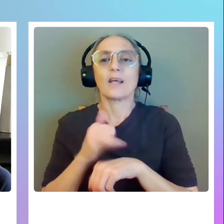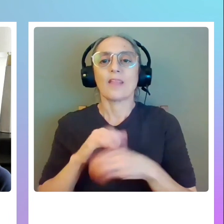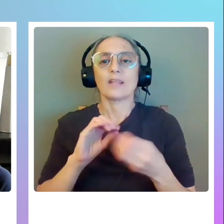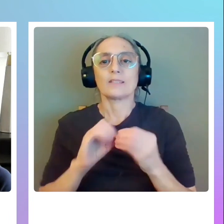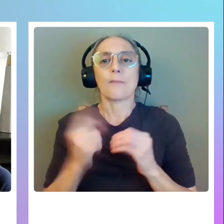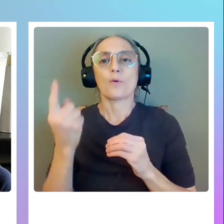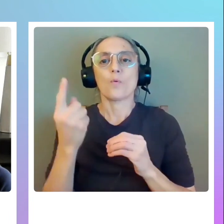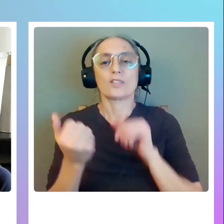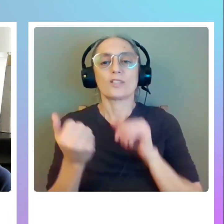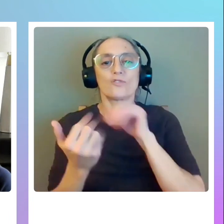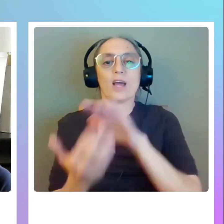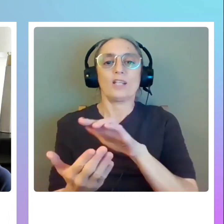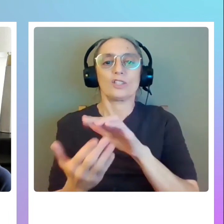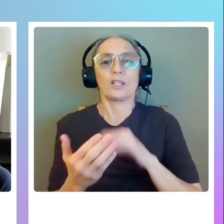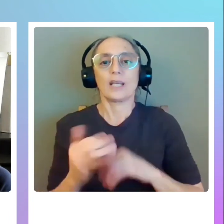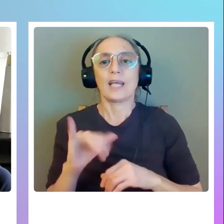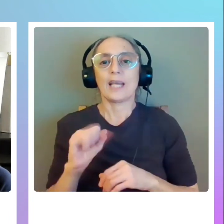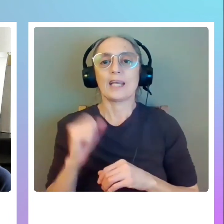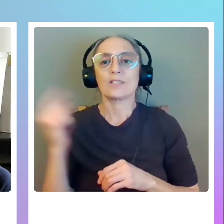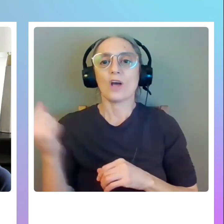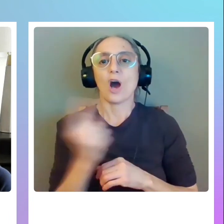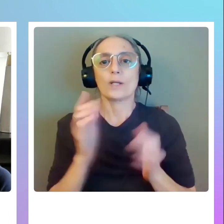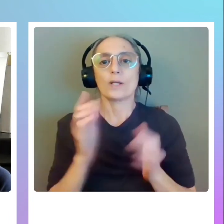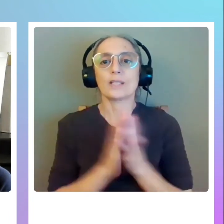is always ask why as the five whys